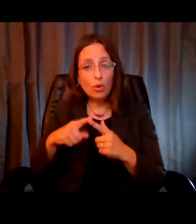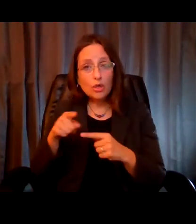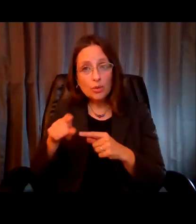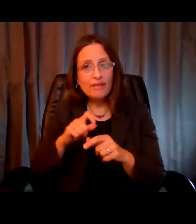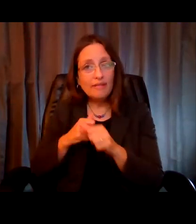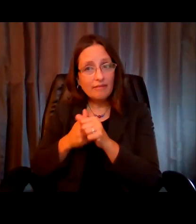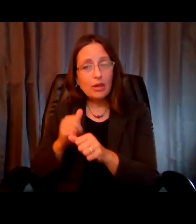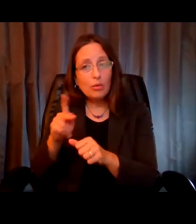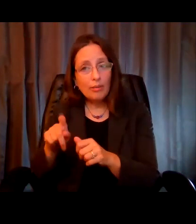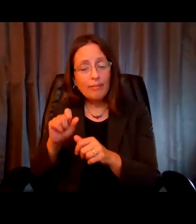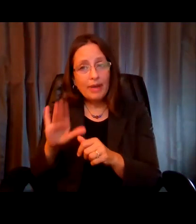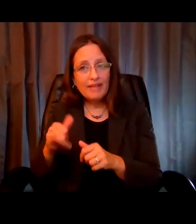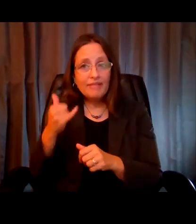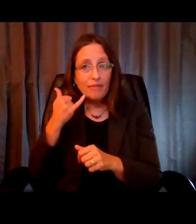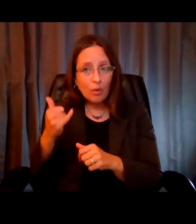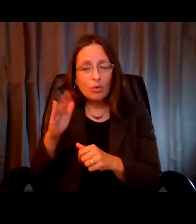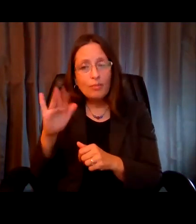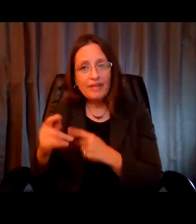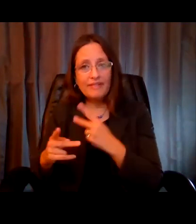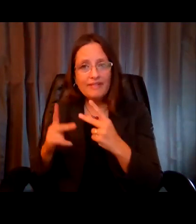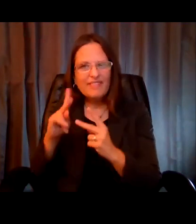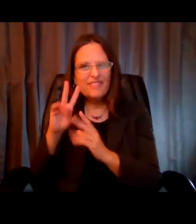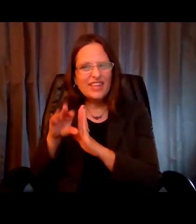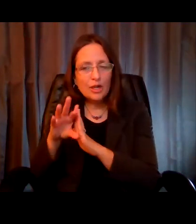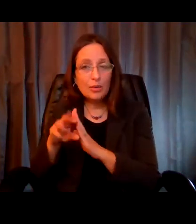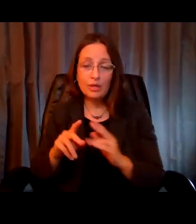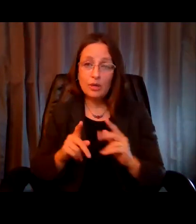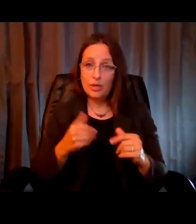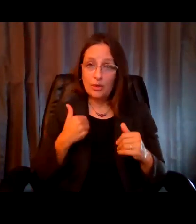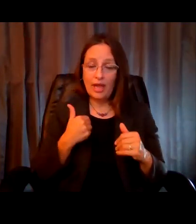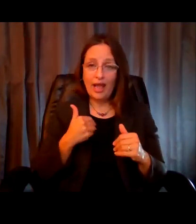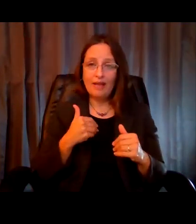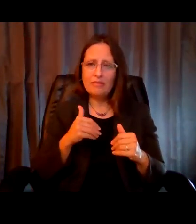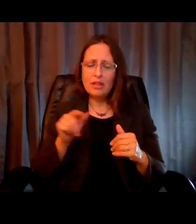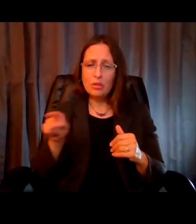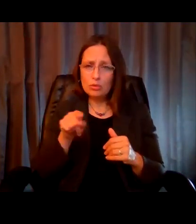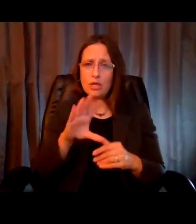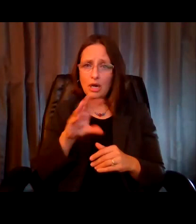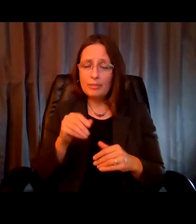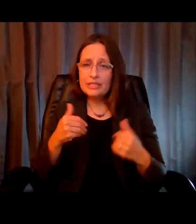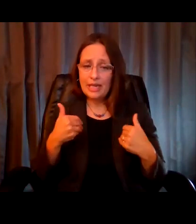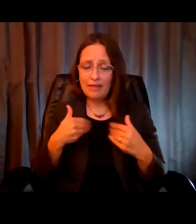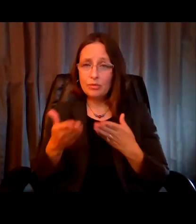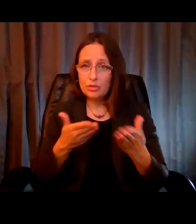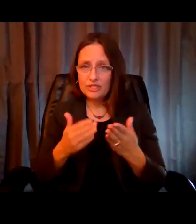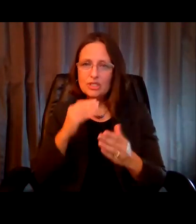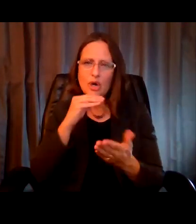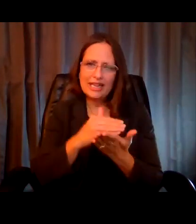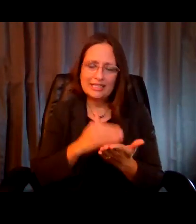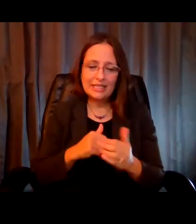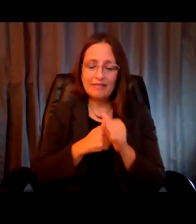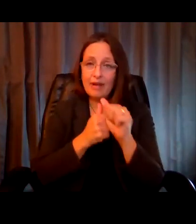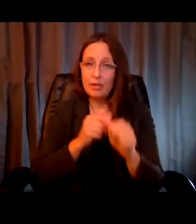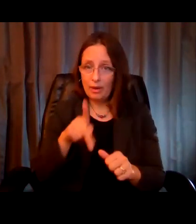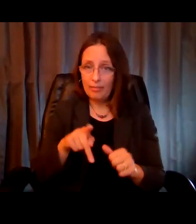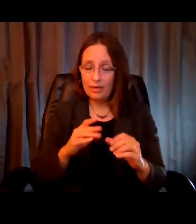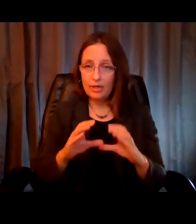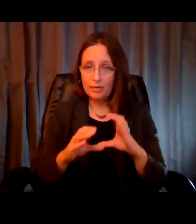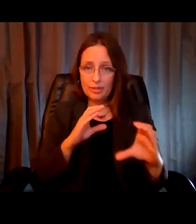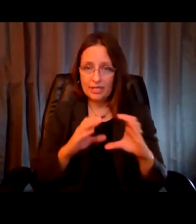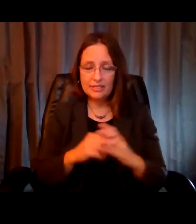and sound amplifier from Google that can be loaded on your phone which can be, will trot the sound